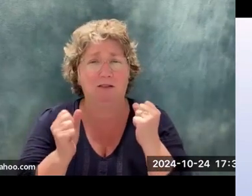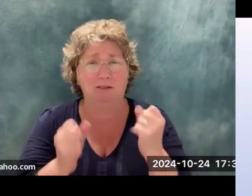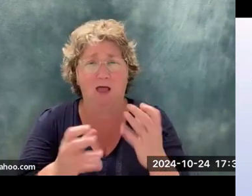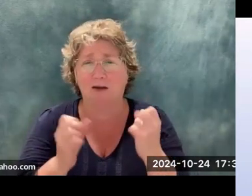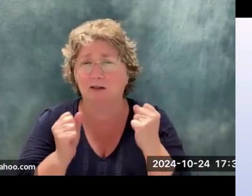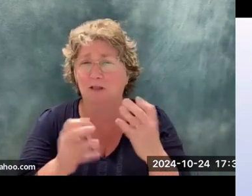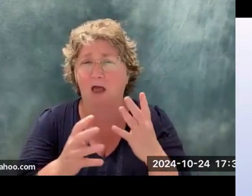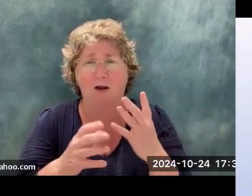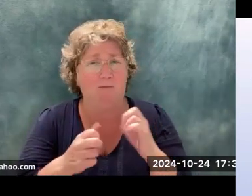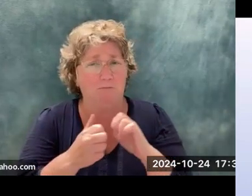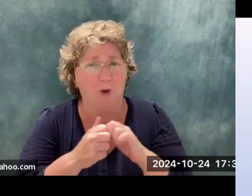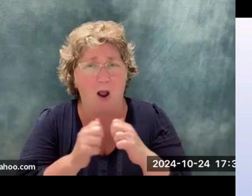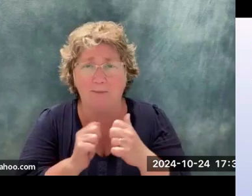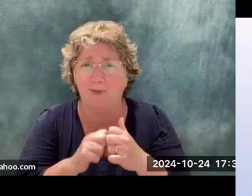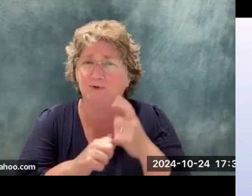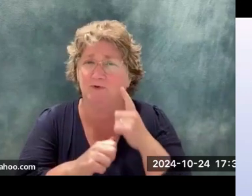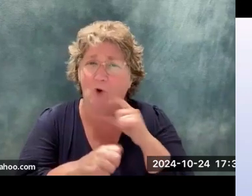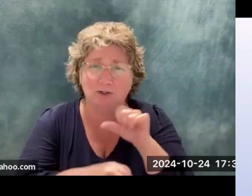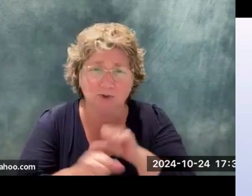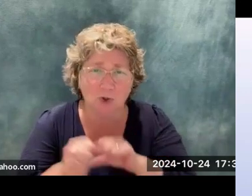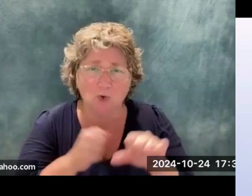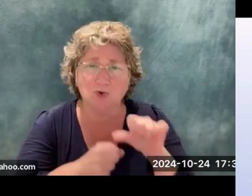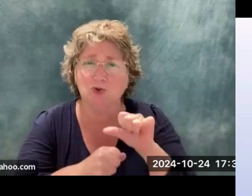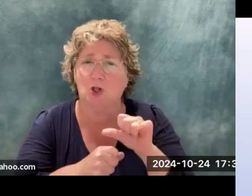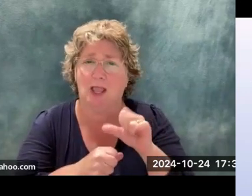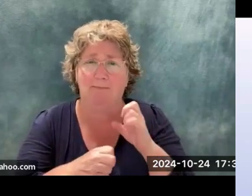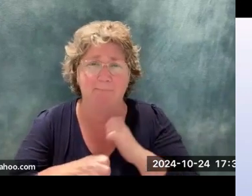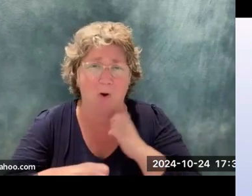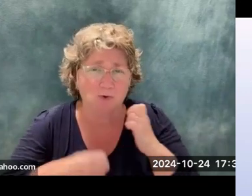for social, emotional, and mental health for youth